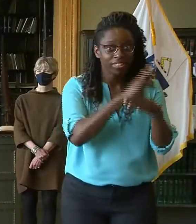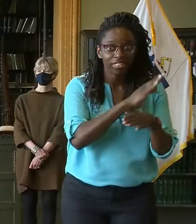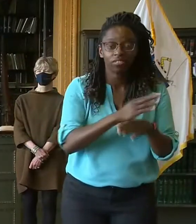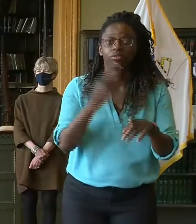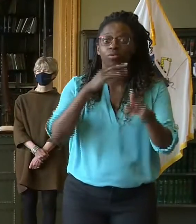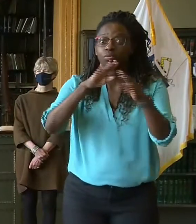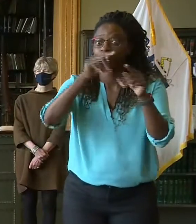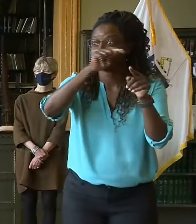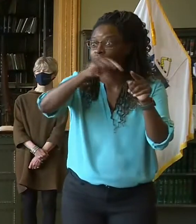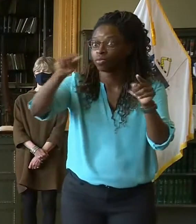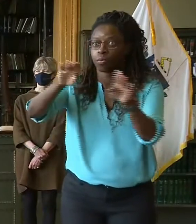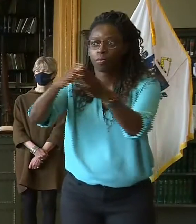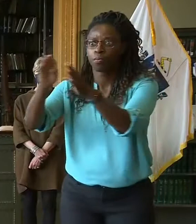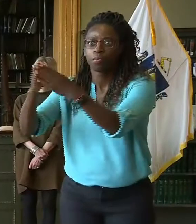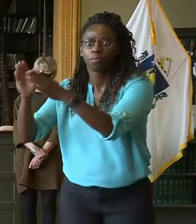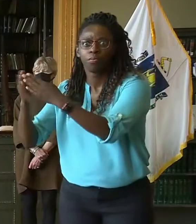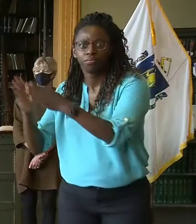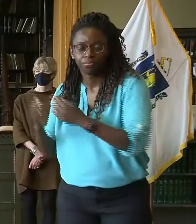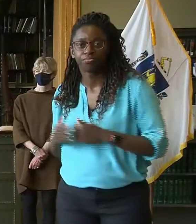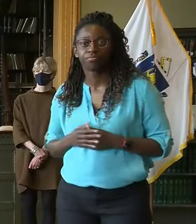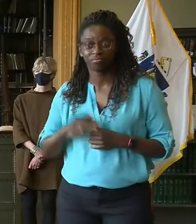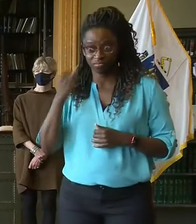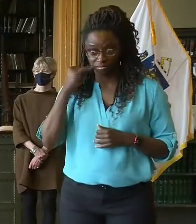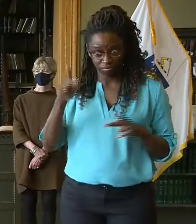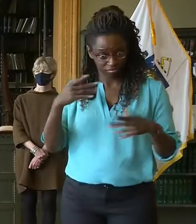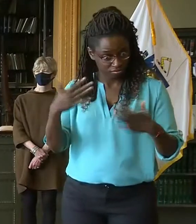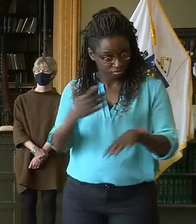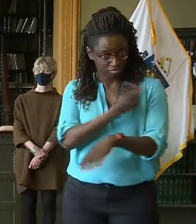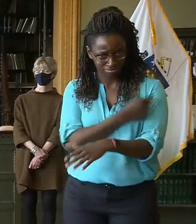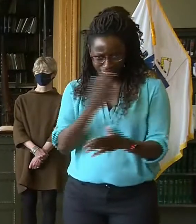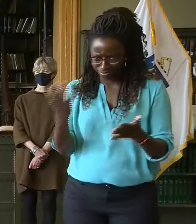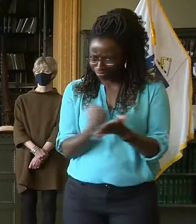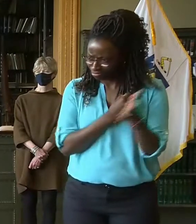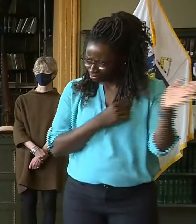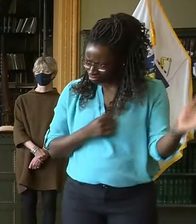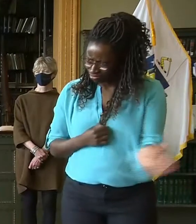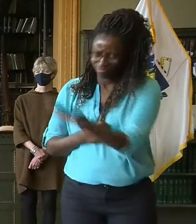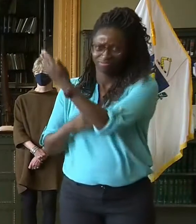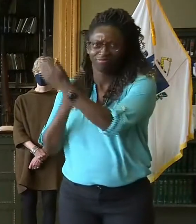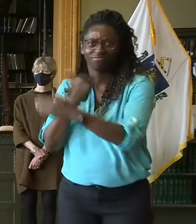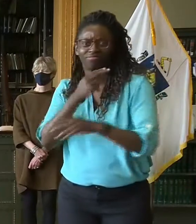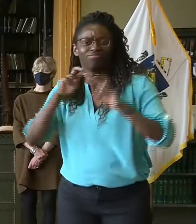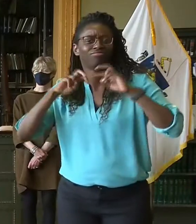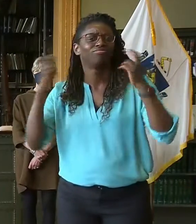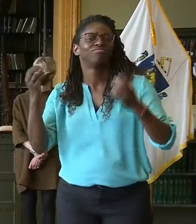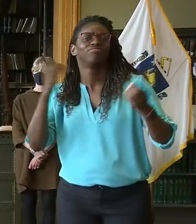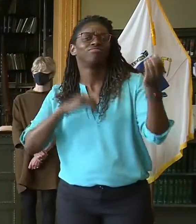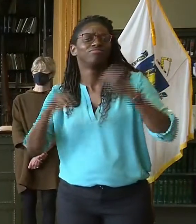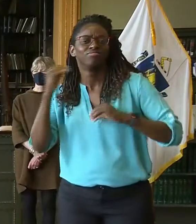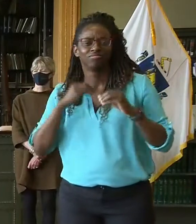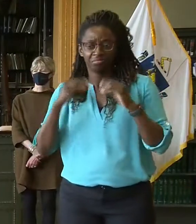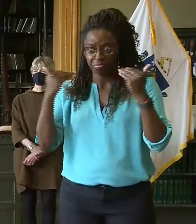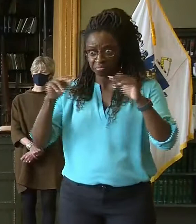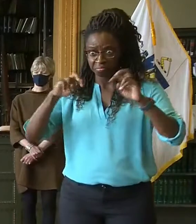TOMORROW, WE WANT TO SEND THE MESSAGE.